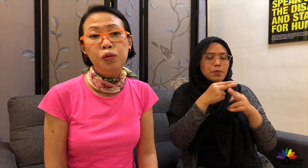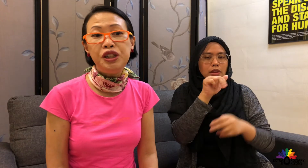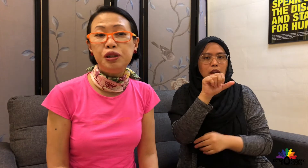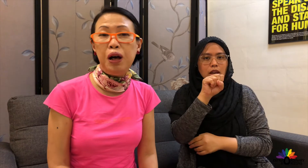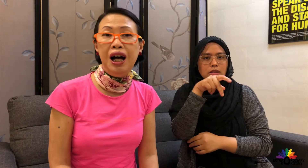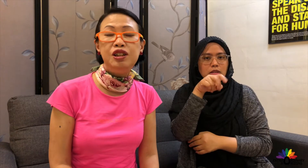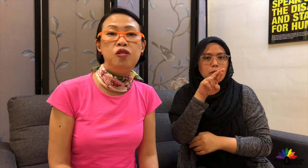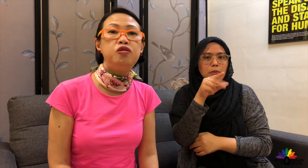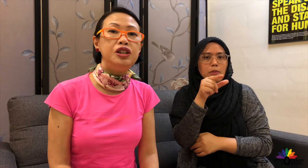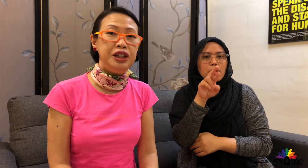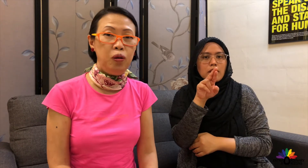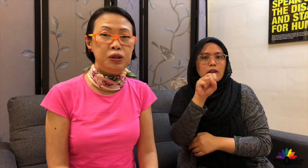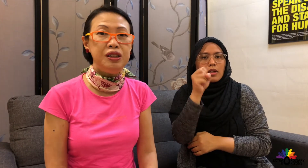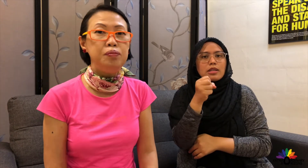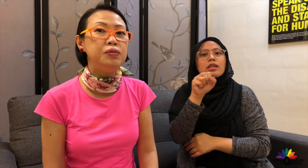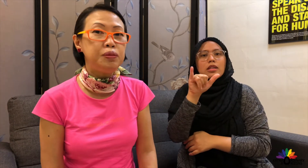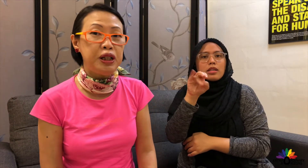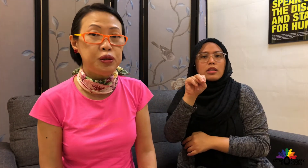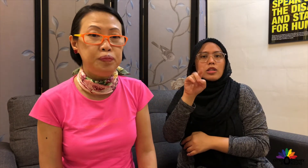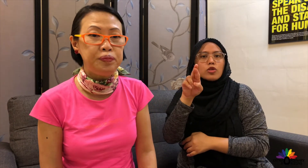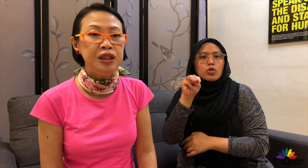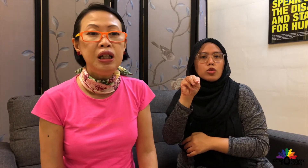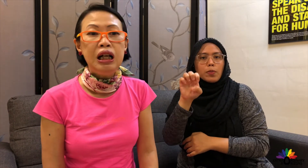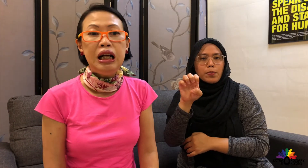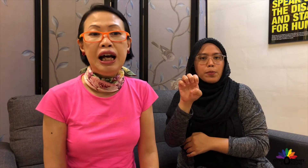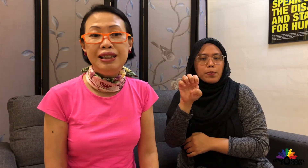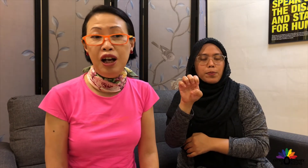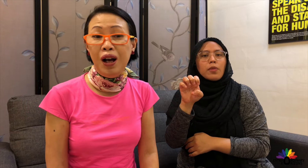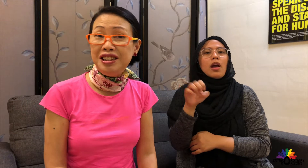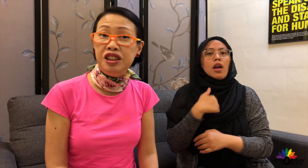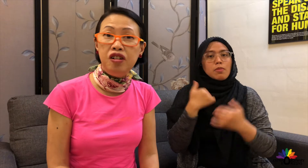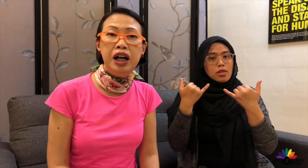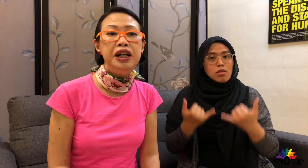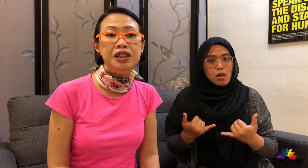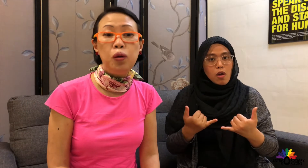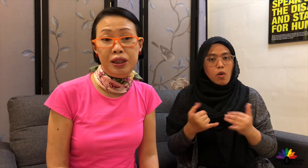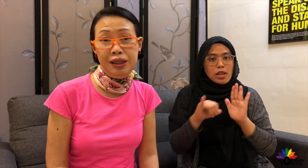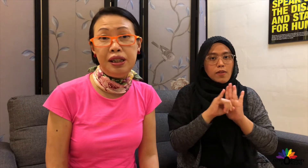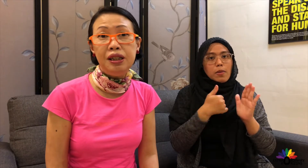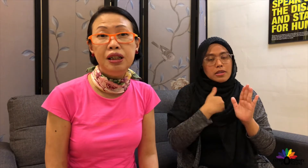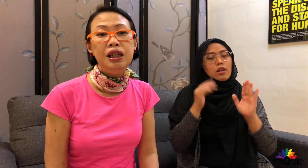which is part of the autism spectrum. I now identify as autistic,